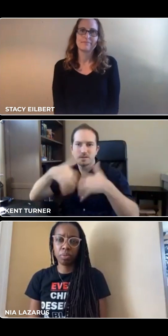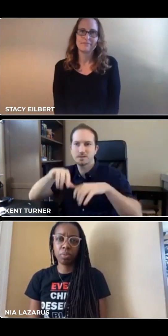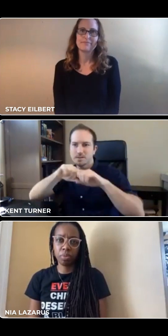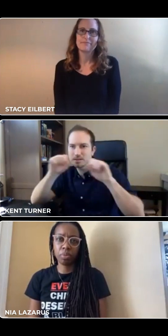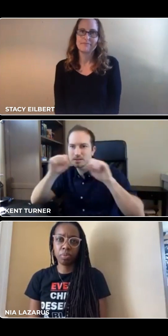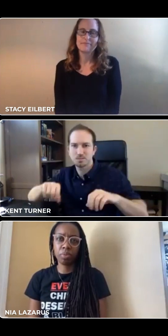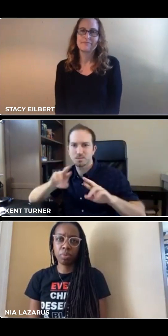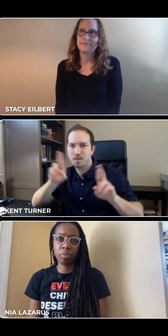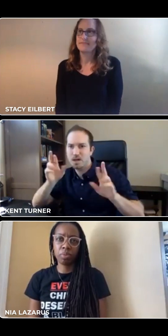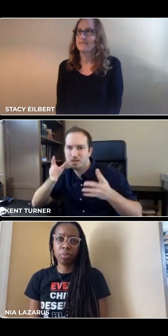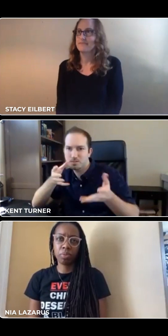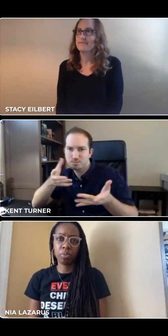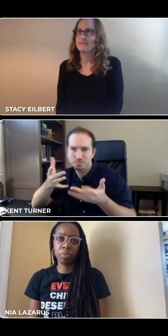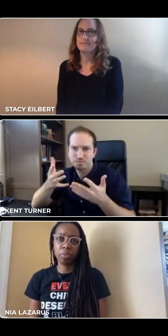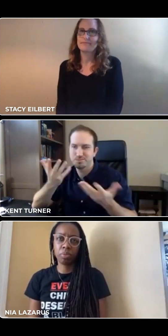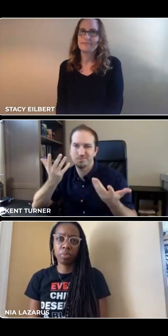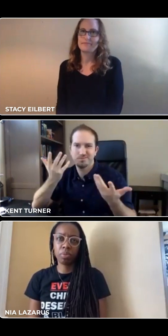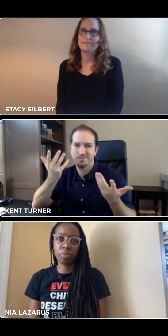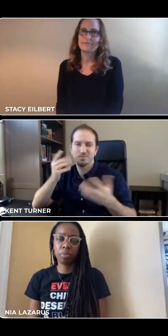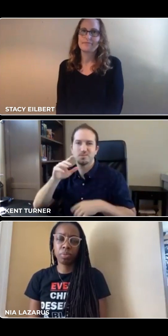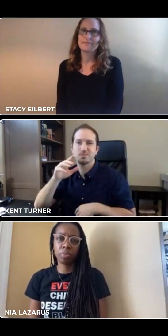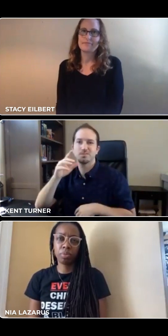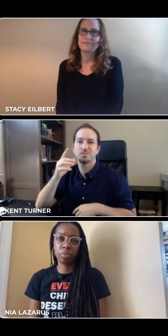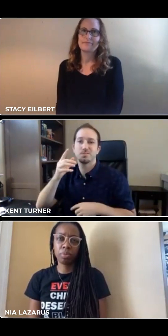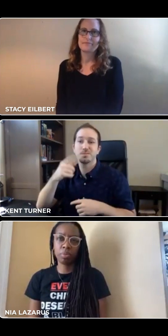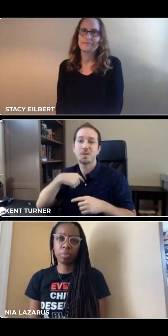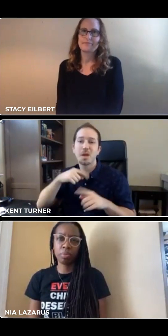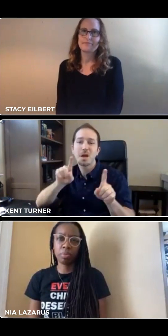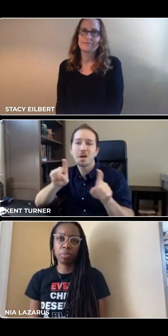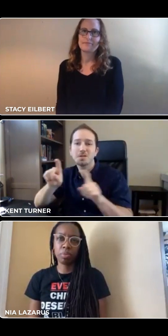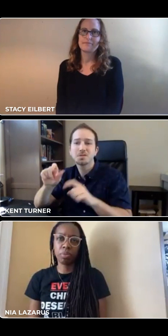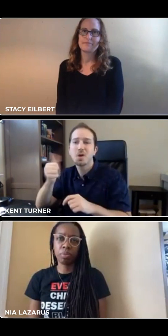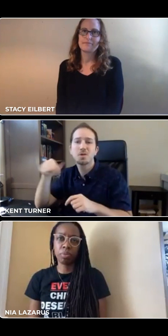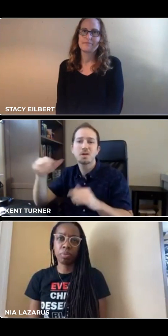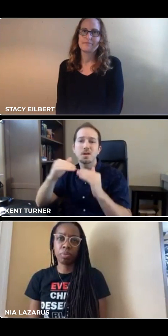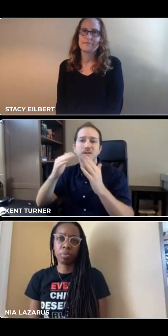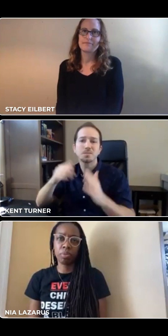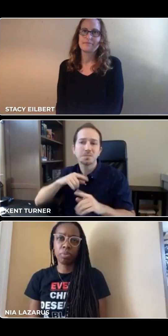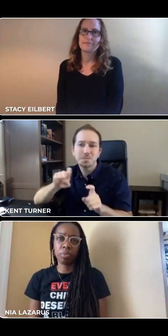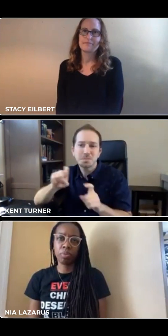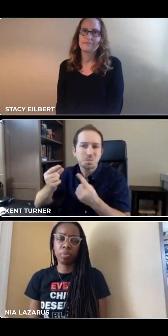and a new situation. We haven't completely aligned all systems, digital and traditional.